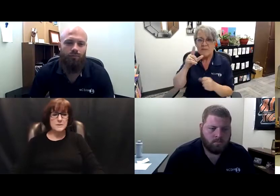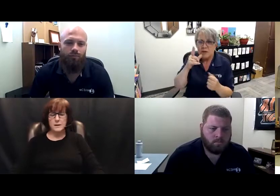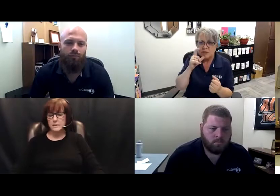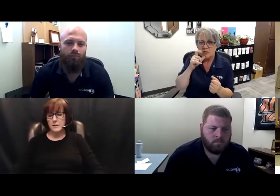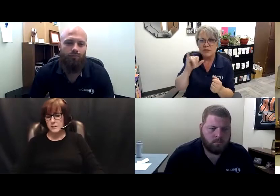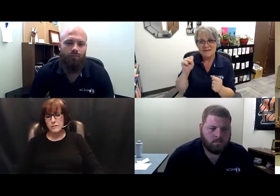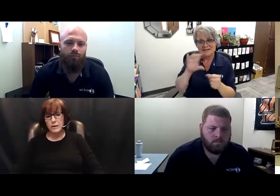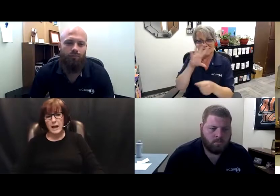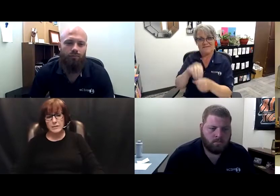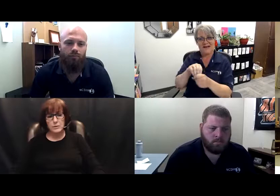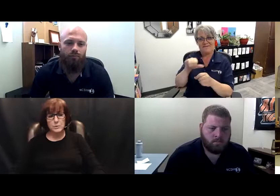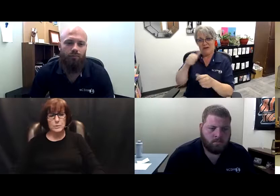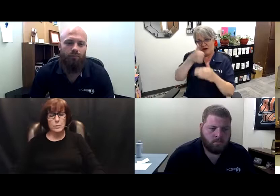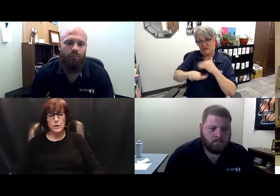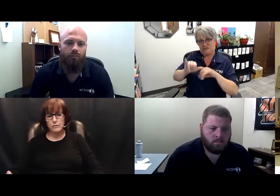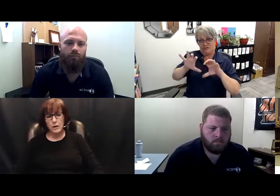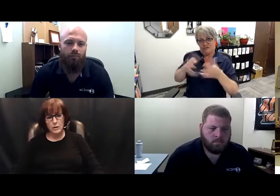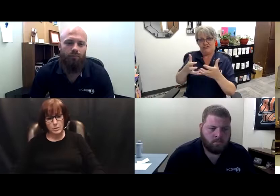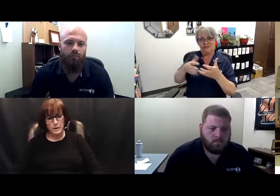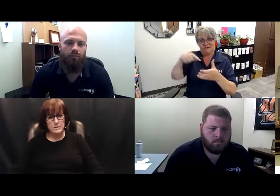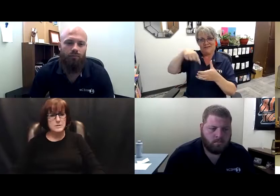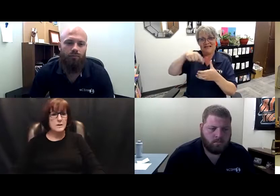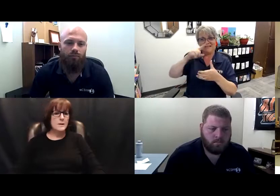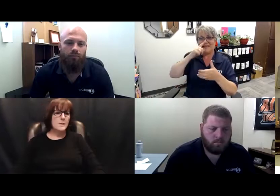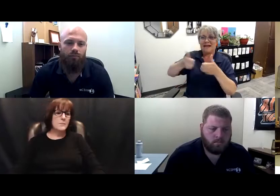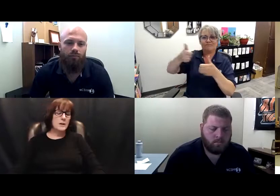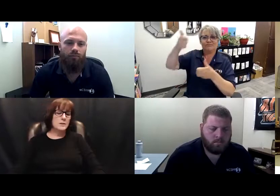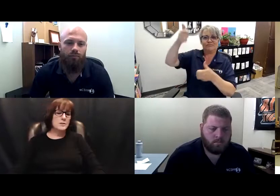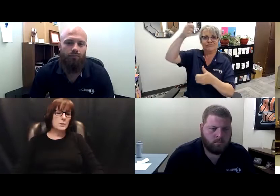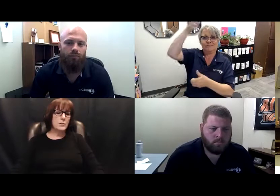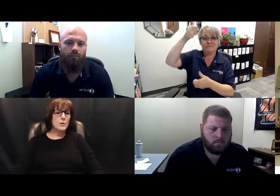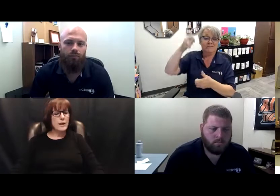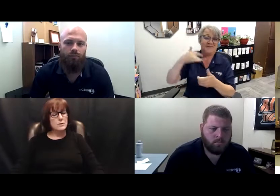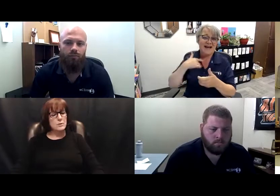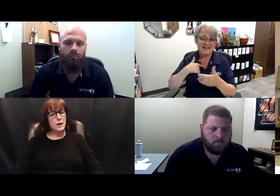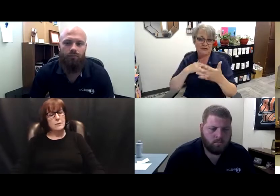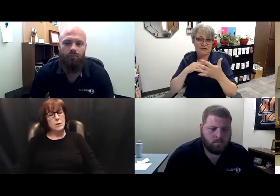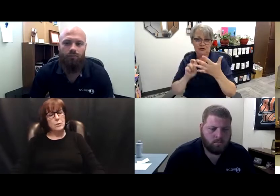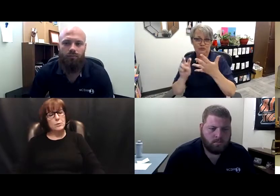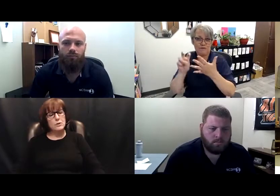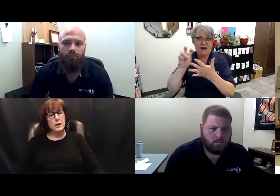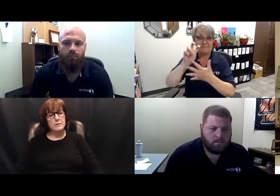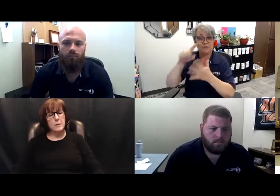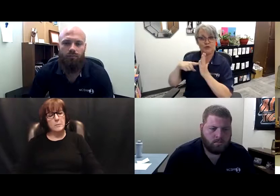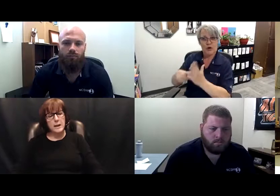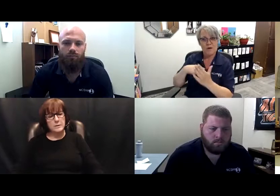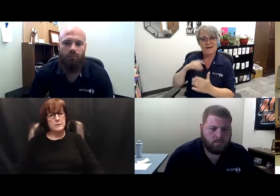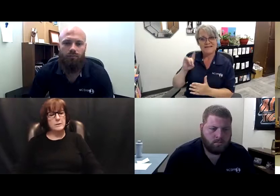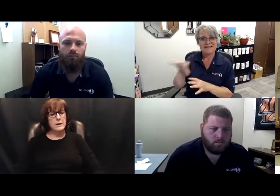a different avenue where to file complaints so you have to kind of go through the chain of command